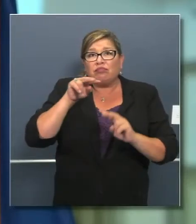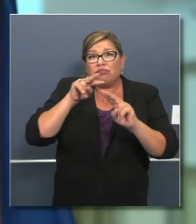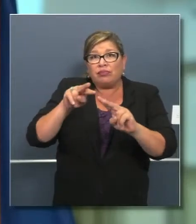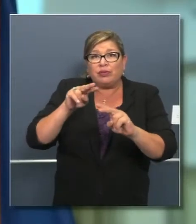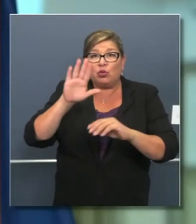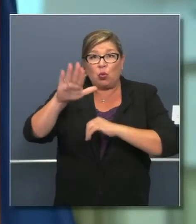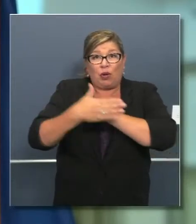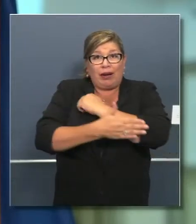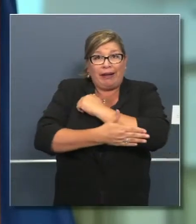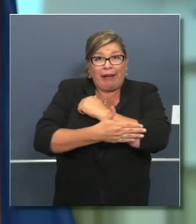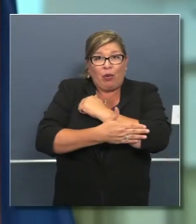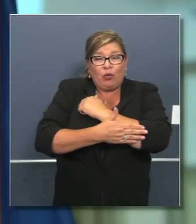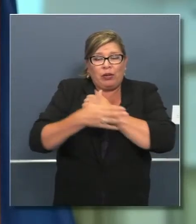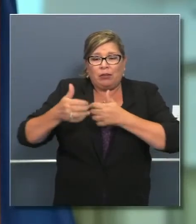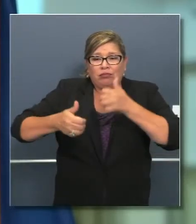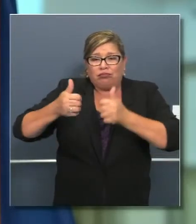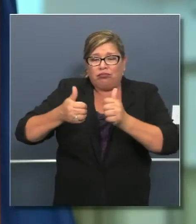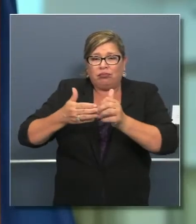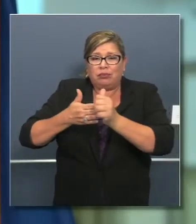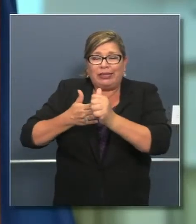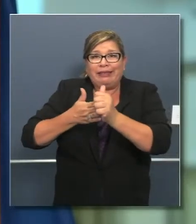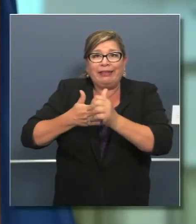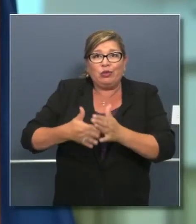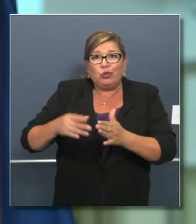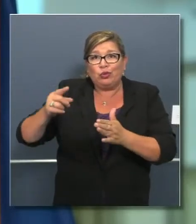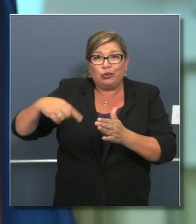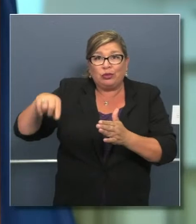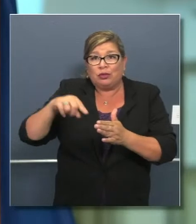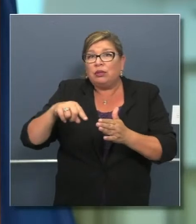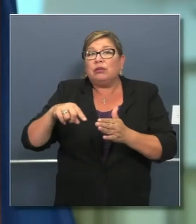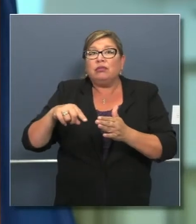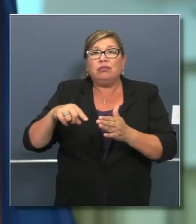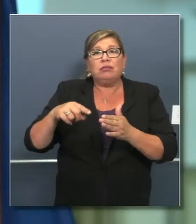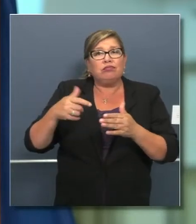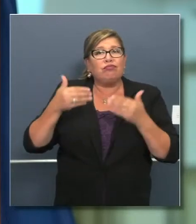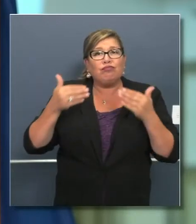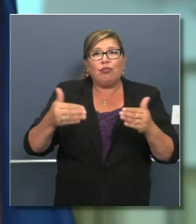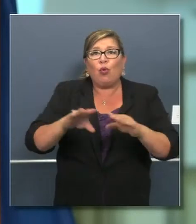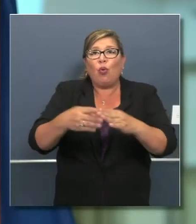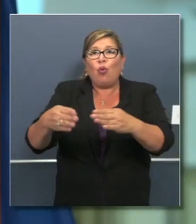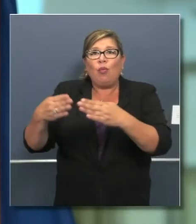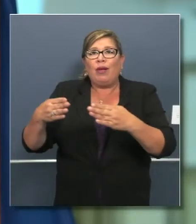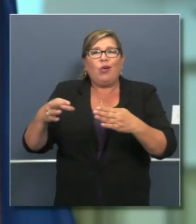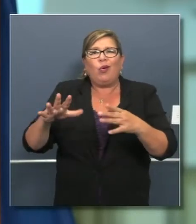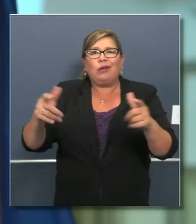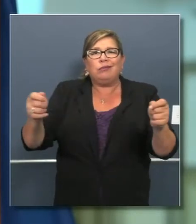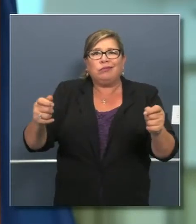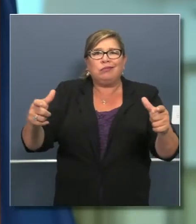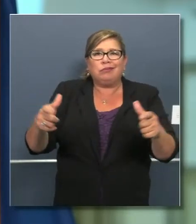forward or whether they're holding back as is the case in many parts of the state let me just close